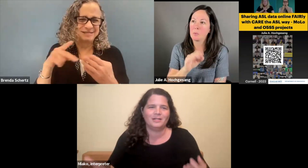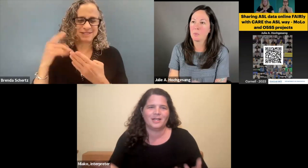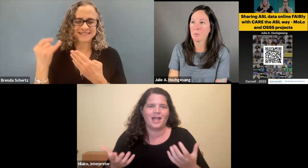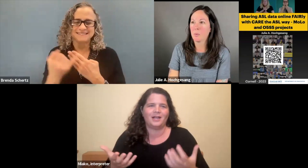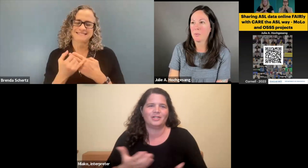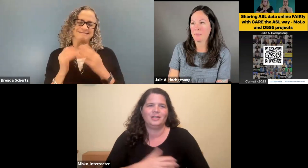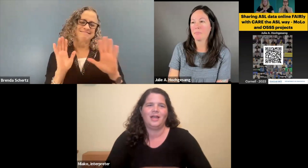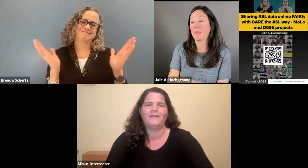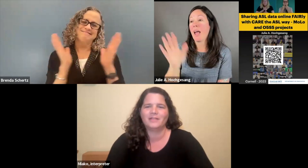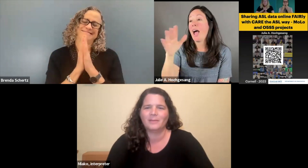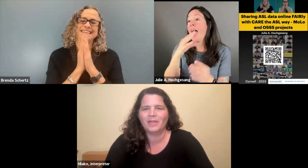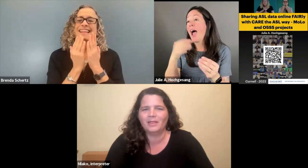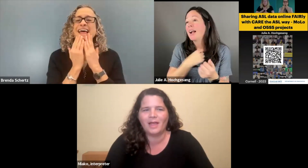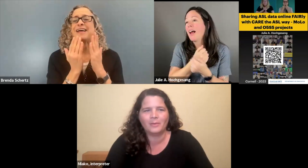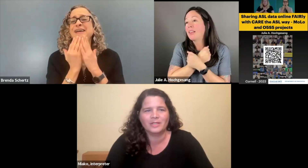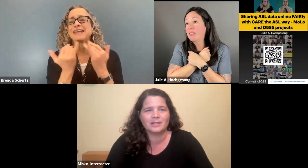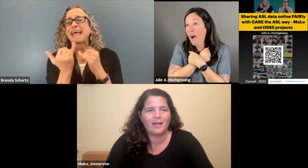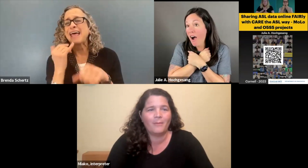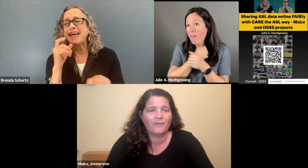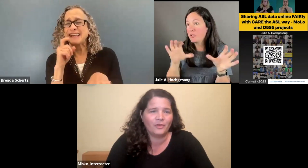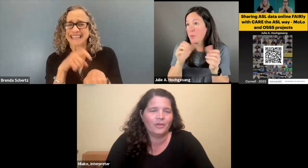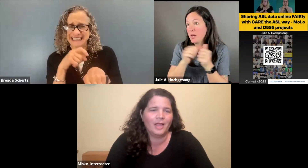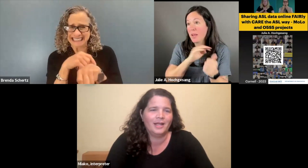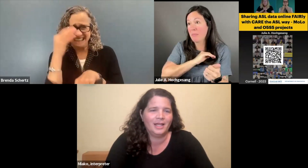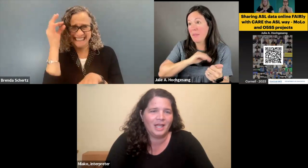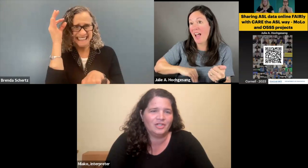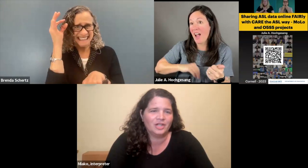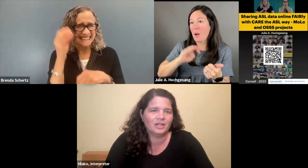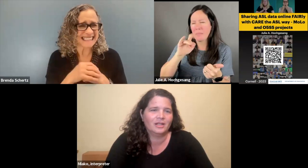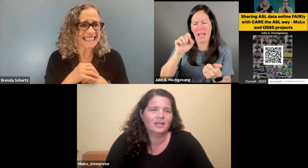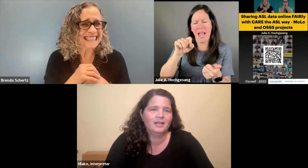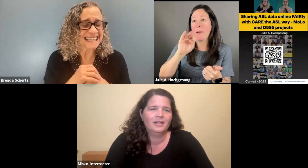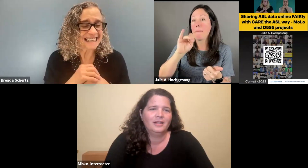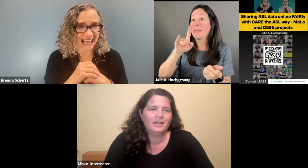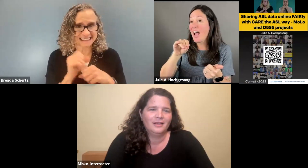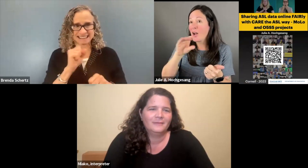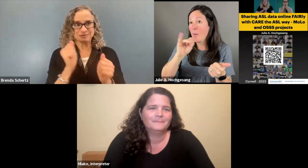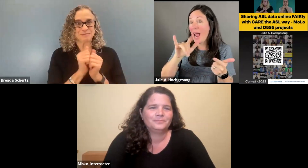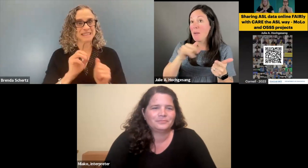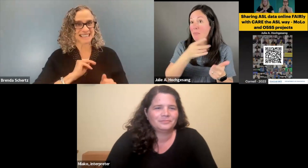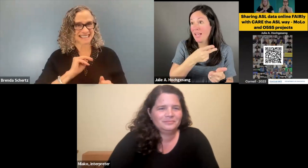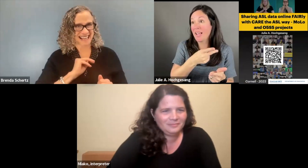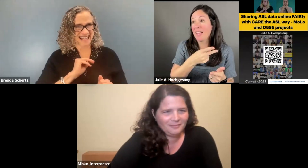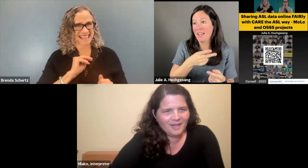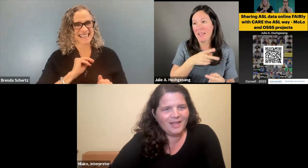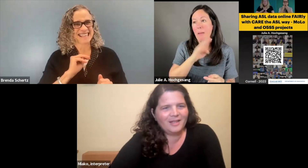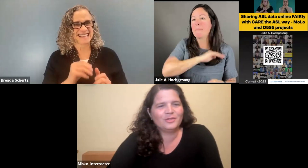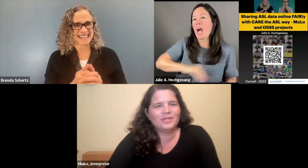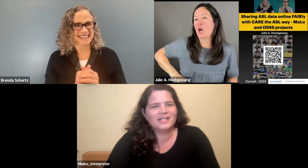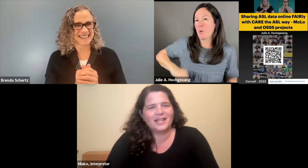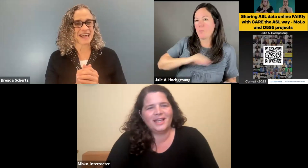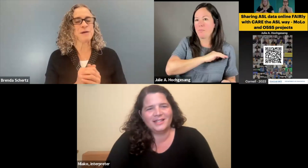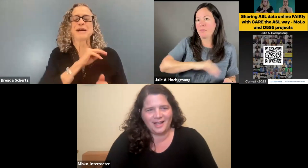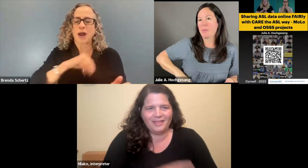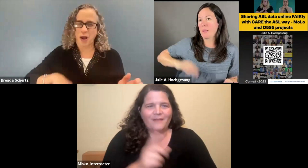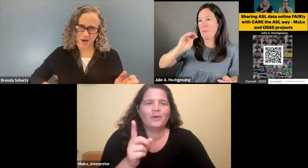to actually have something that was helpful and engaging Yes and I love engaging Yes and I love